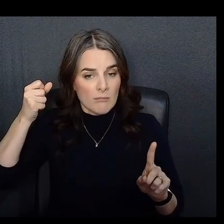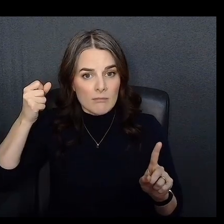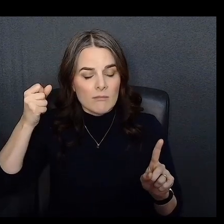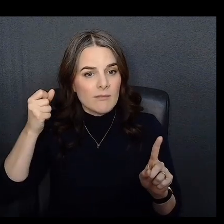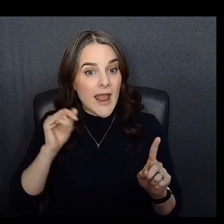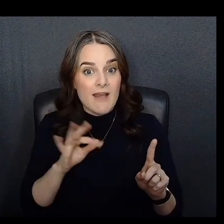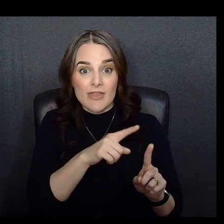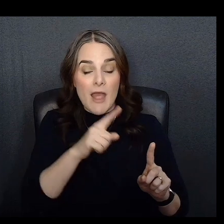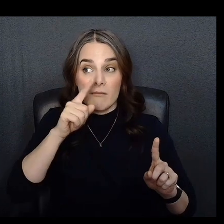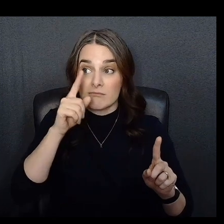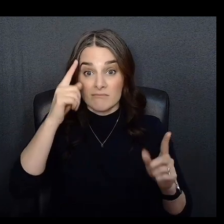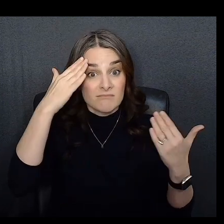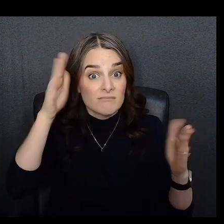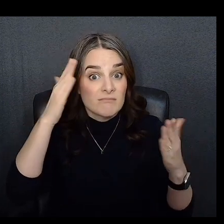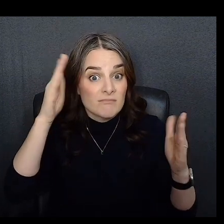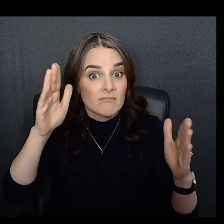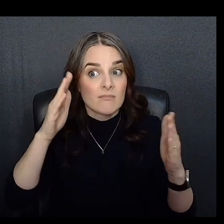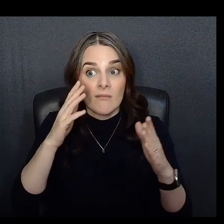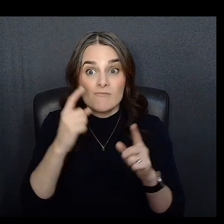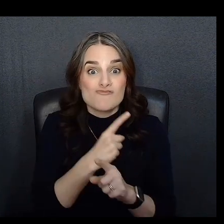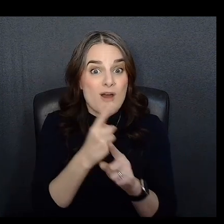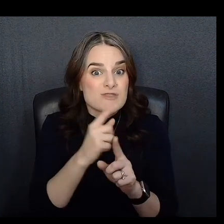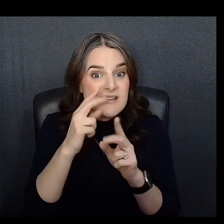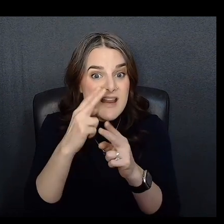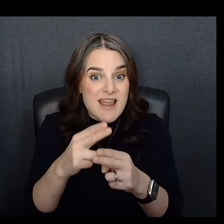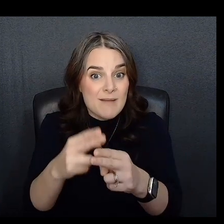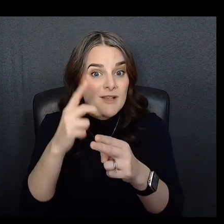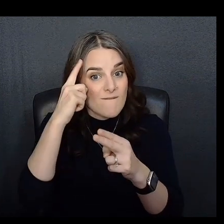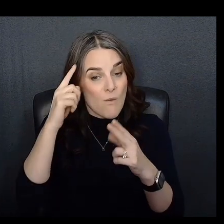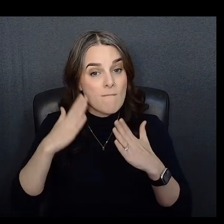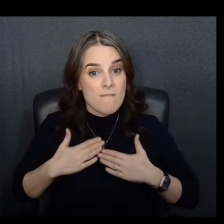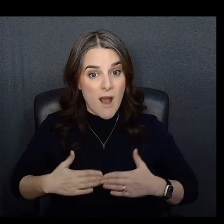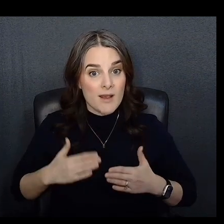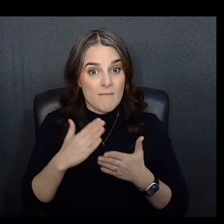proper names for body parts. It can delay in them getting the supports that they need.